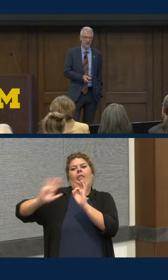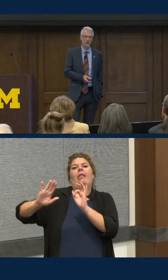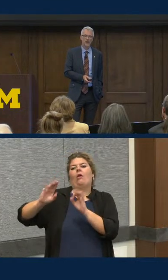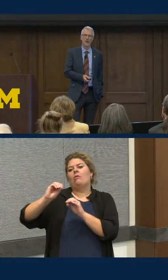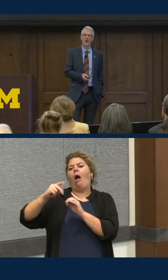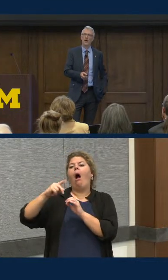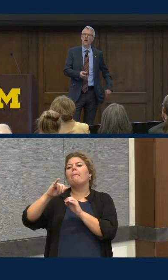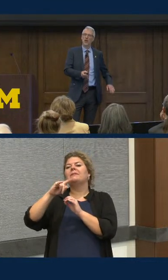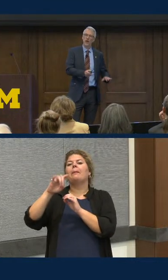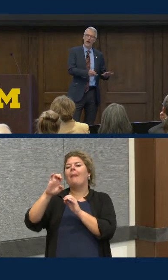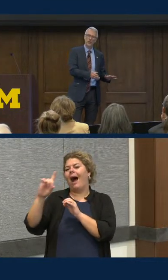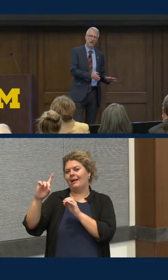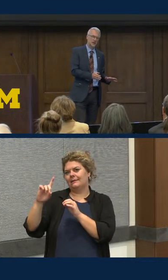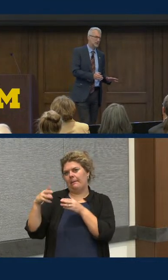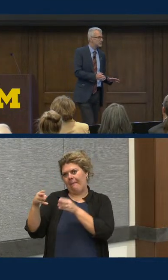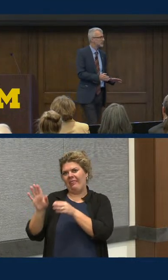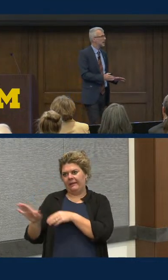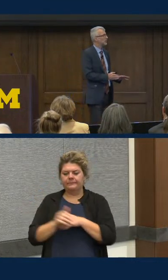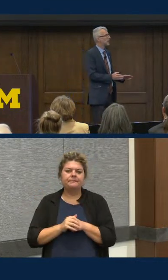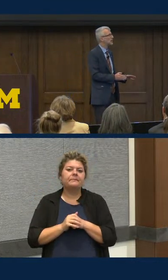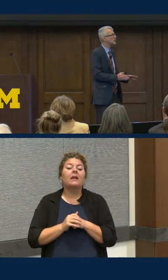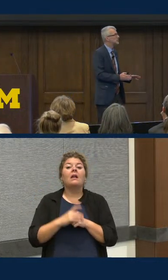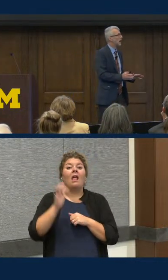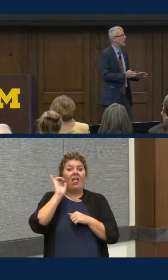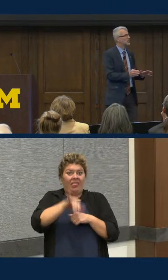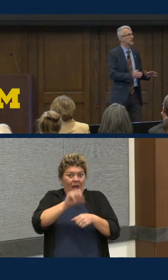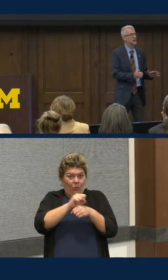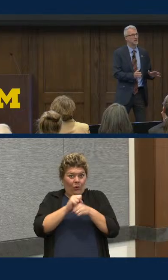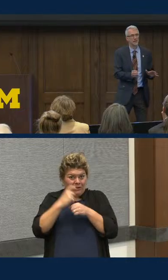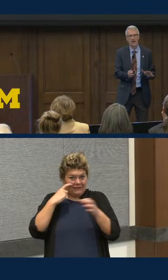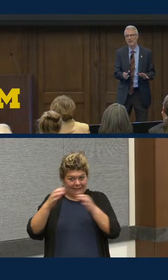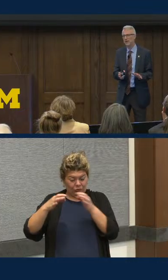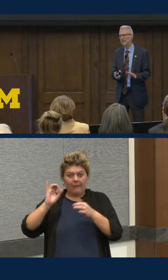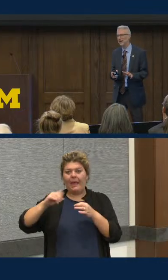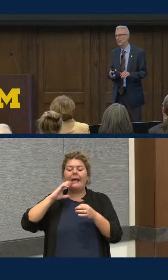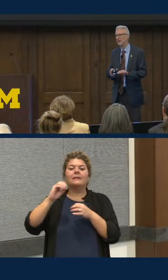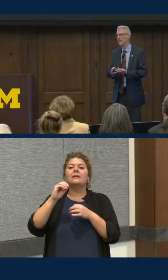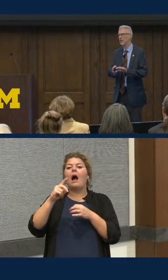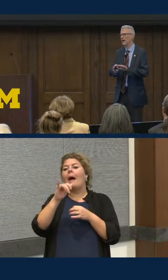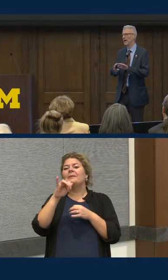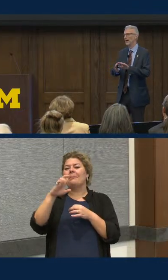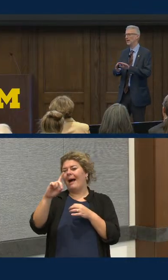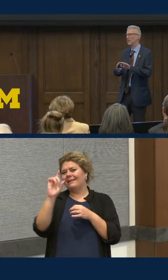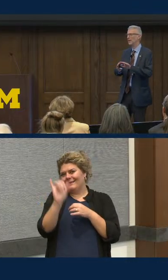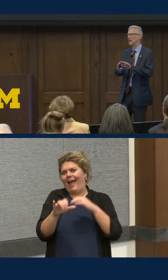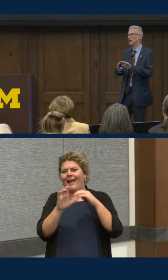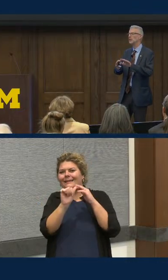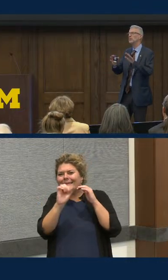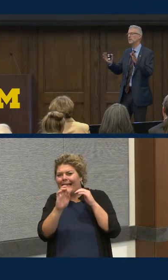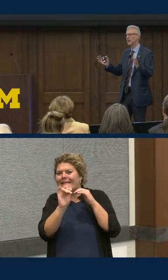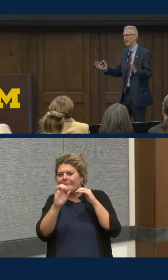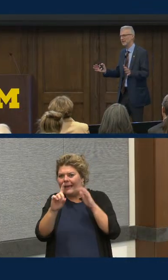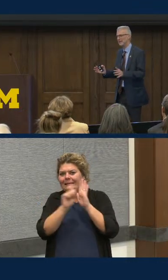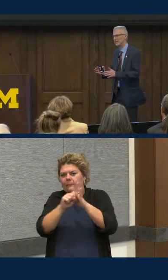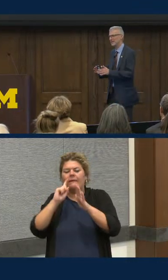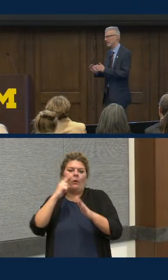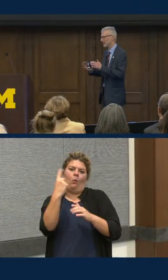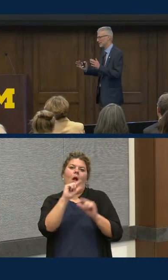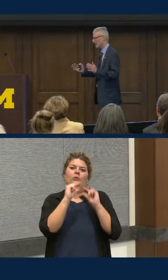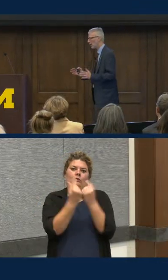example. That work I just described there is optimizing the case base sampling for a